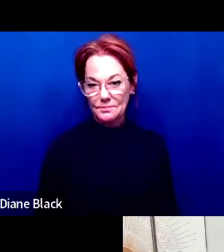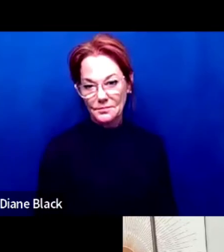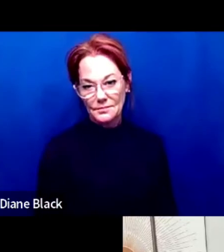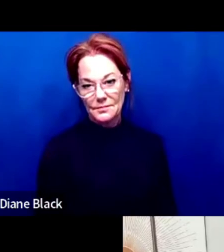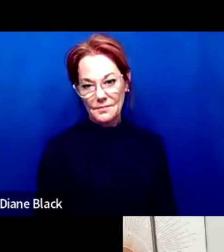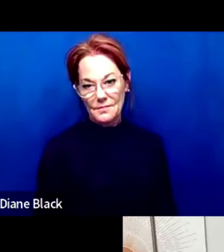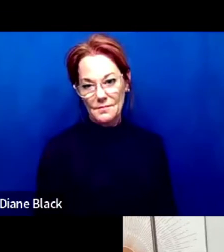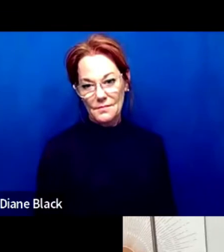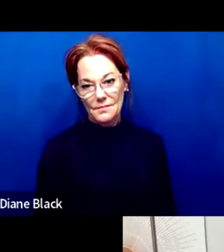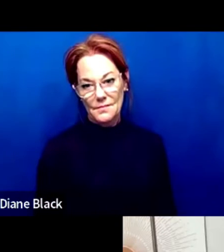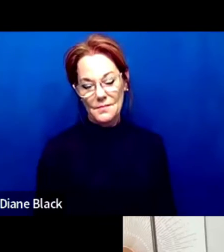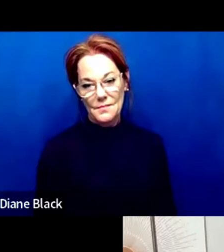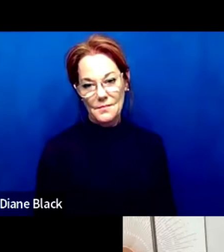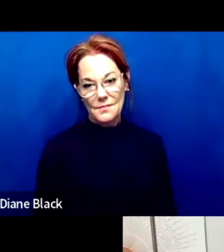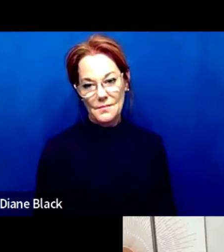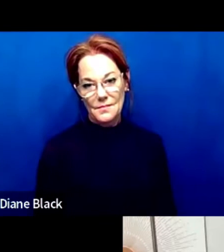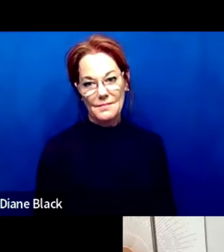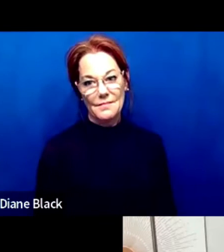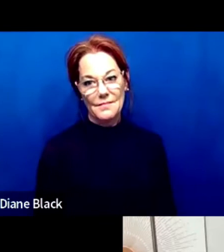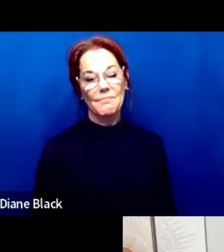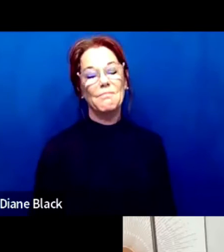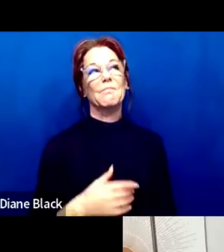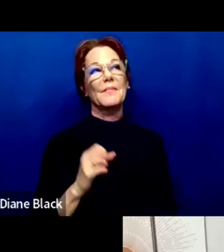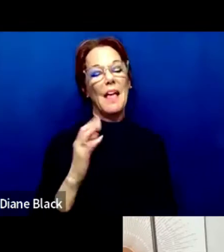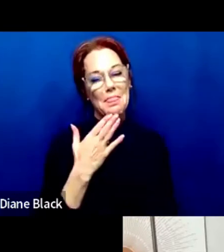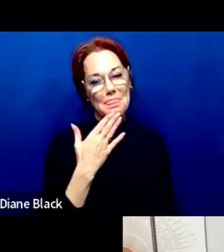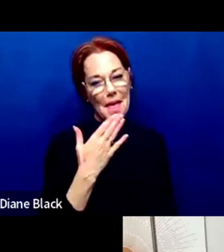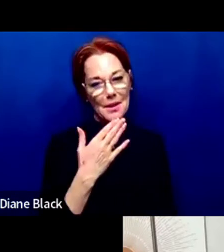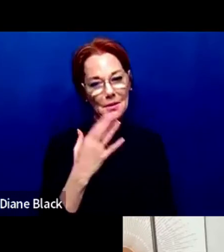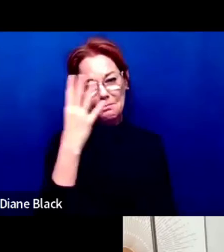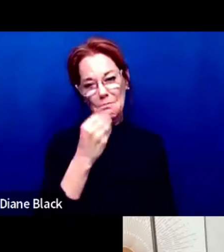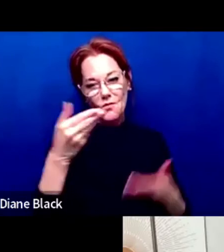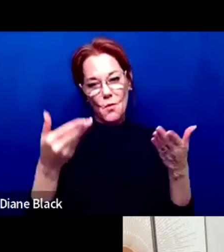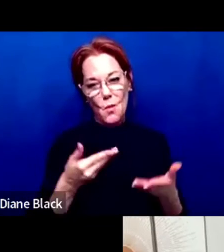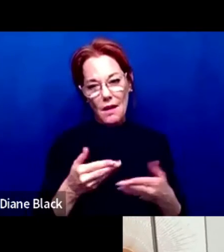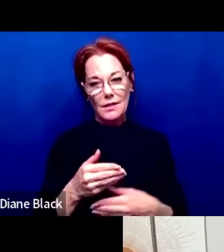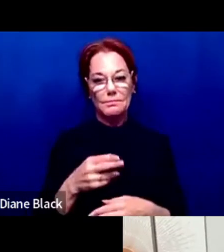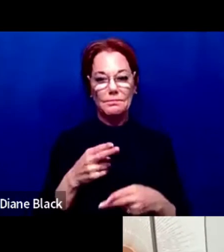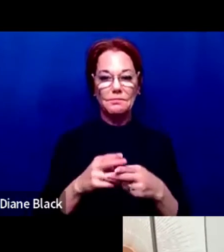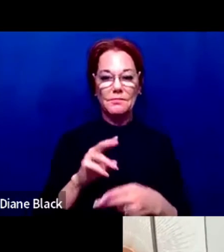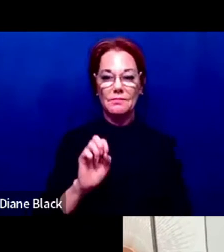Eric Washington: Oh, CR was giving me this great welcome. Allow appreciate it. So my name is Eric Washington. I'm from